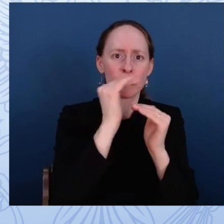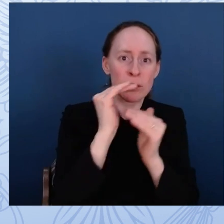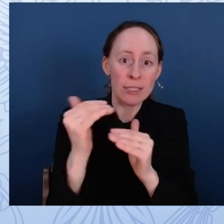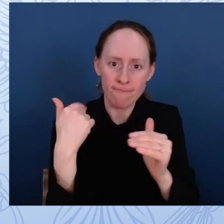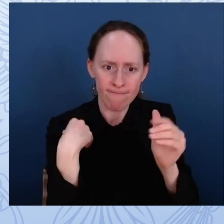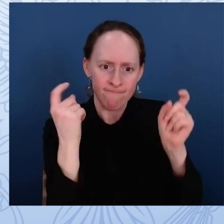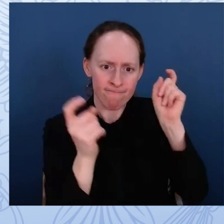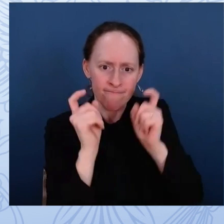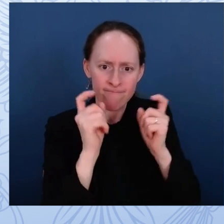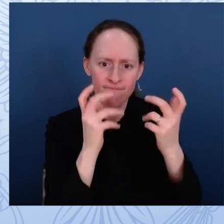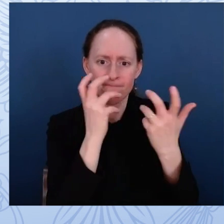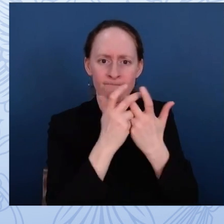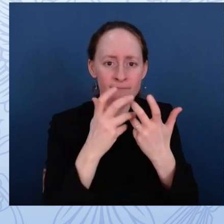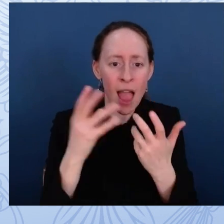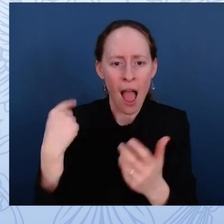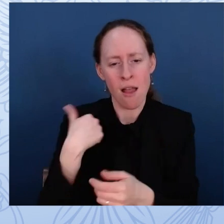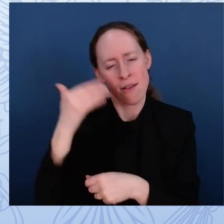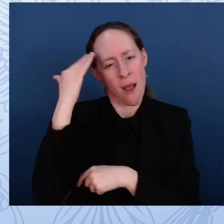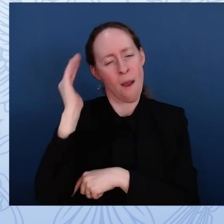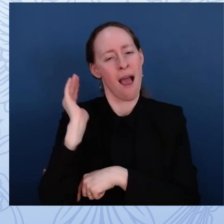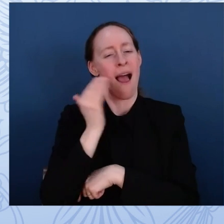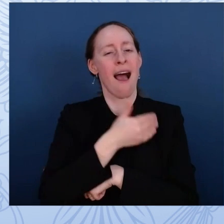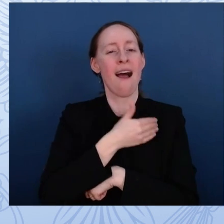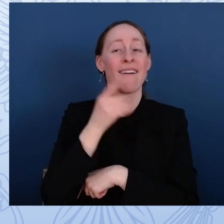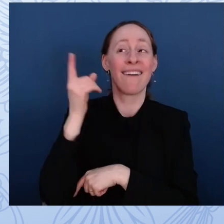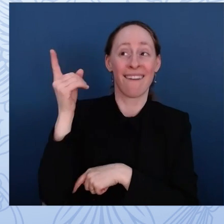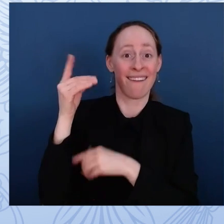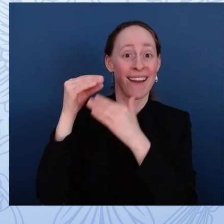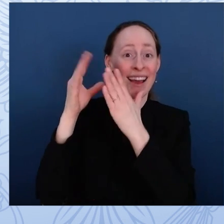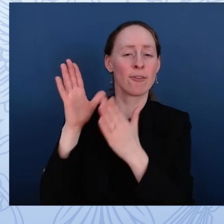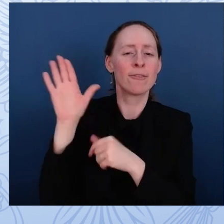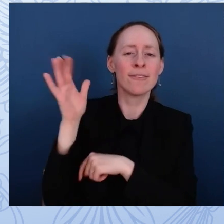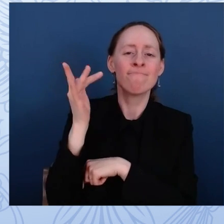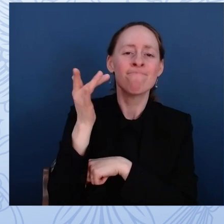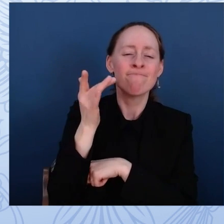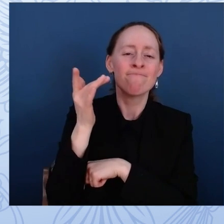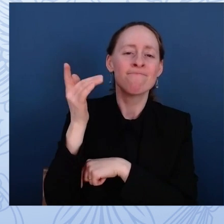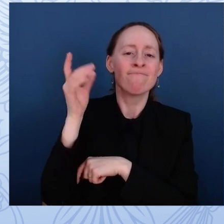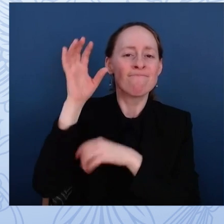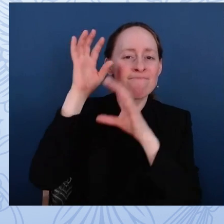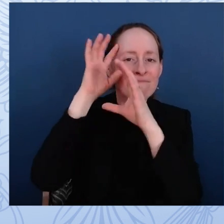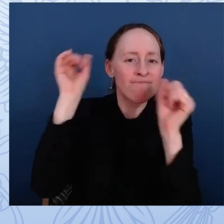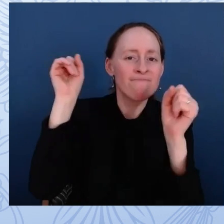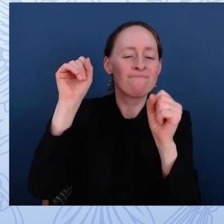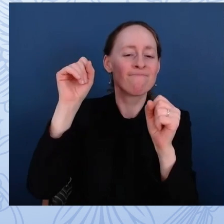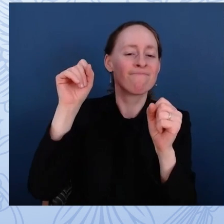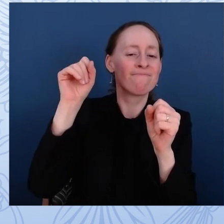and we know how to represent as well the wonderful bounties, you know, whatever's in season around the country.